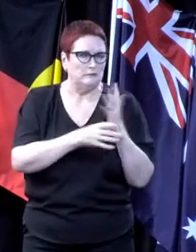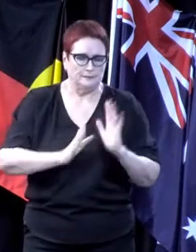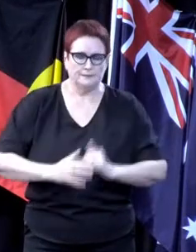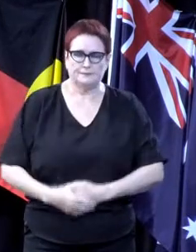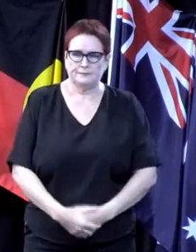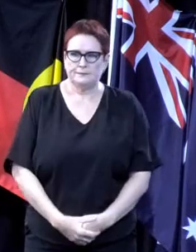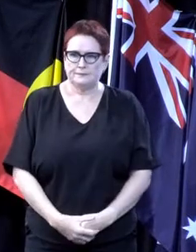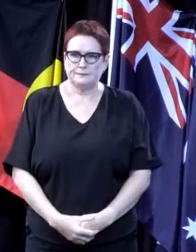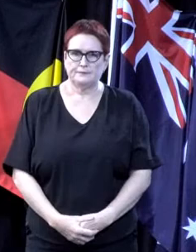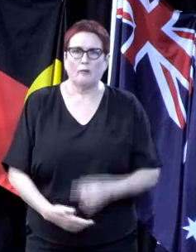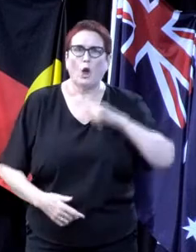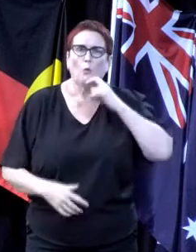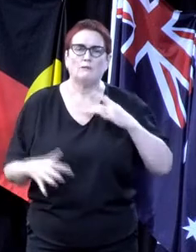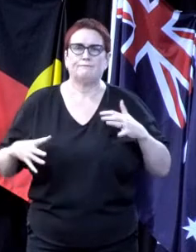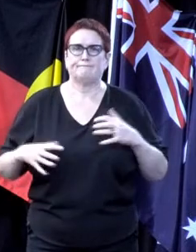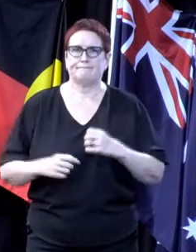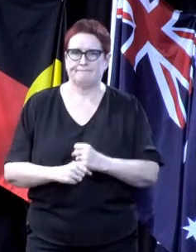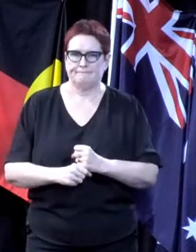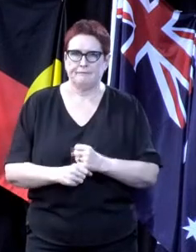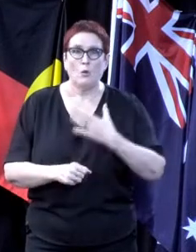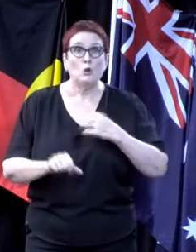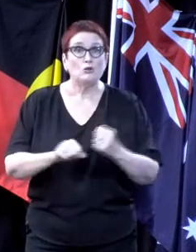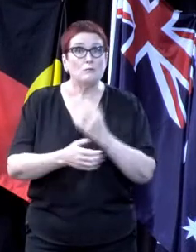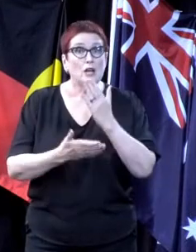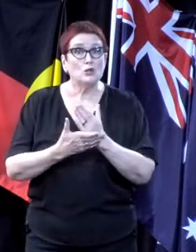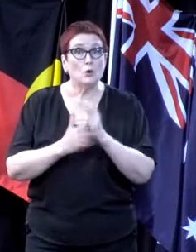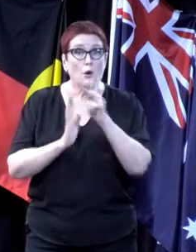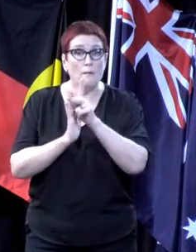In concluding, by ensuring that the policy of inclusion is embedded